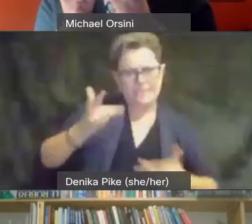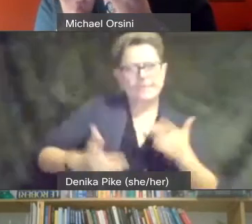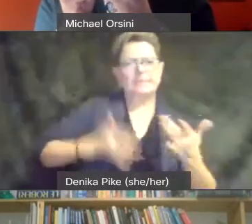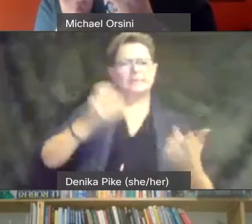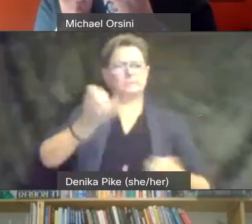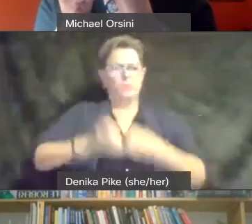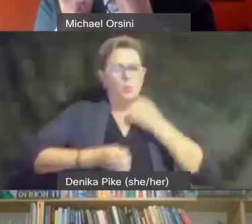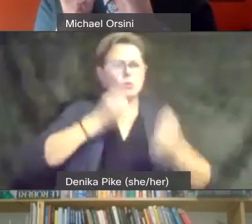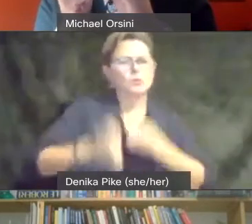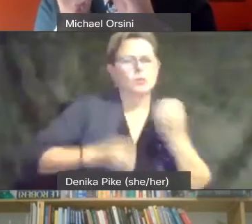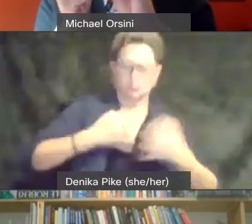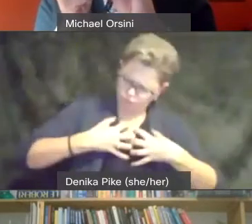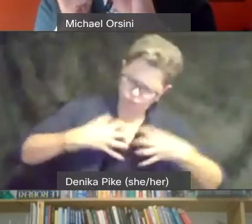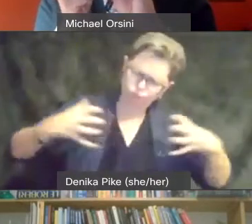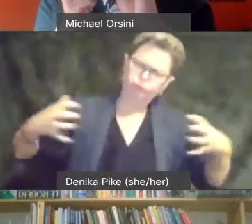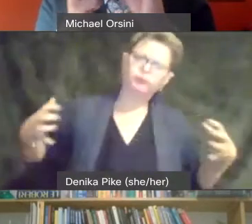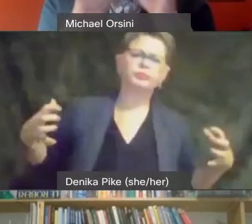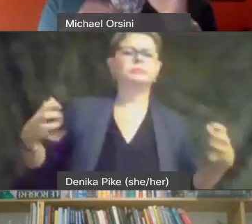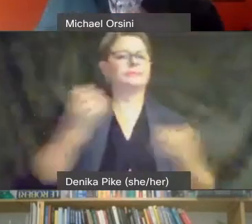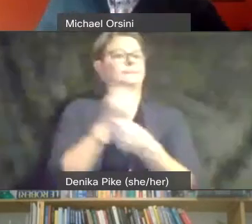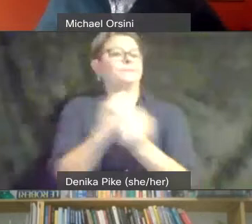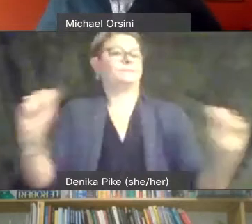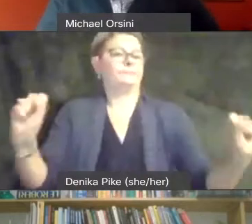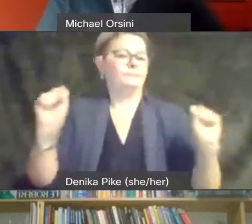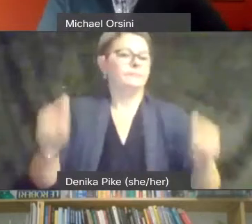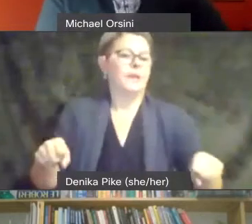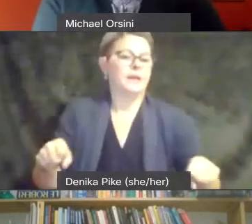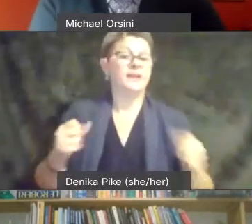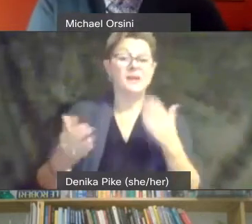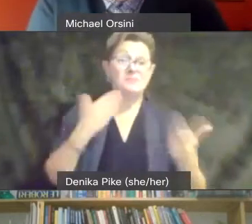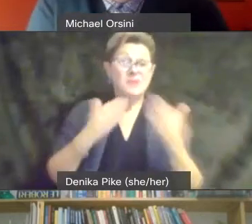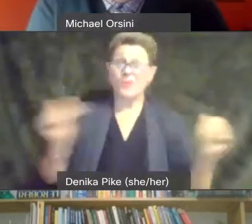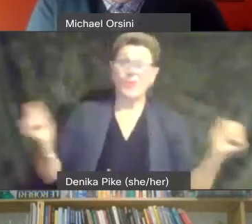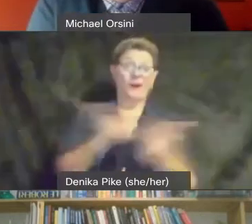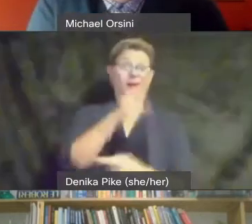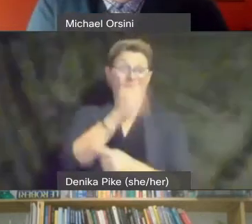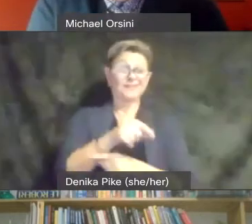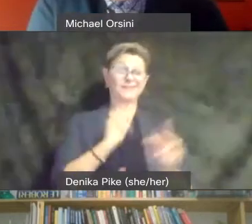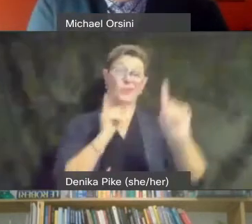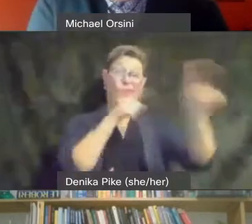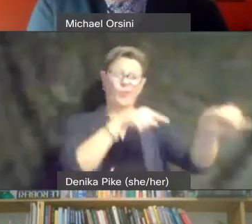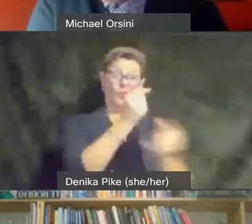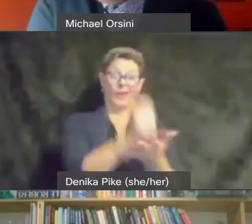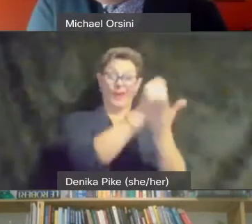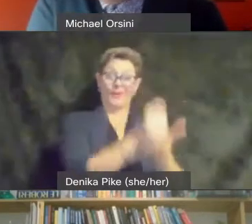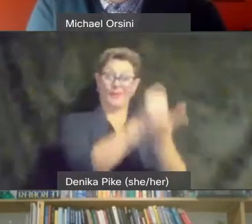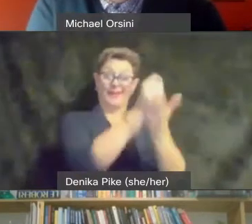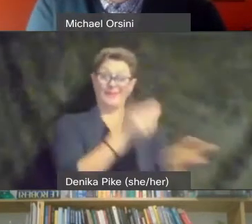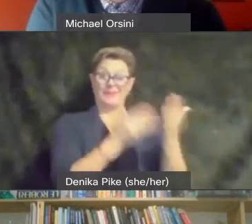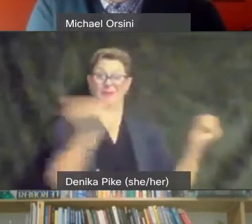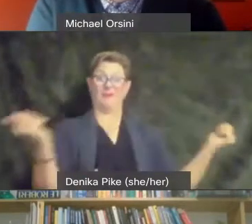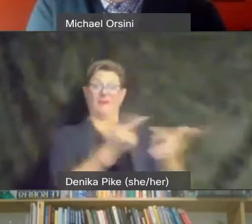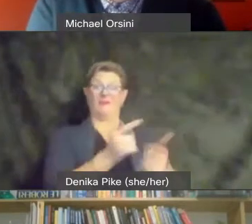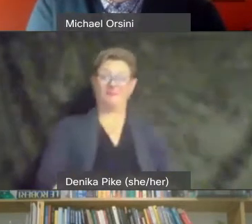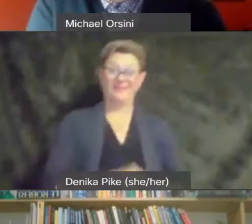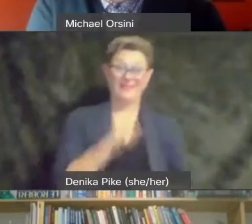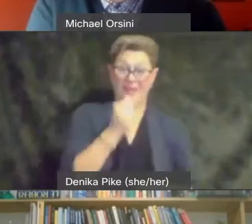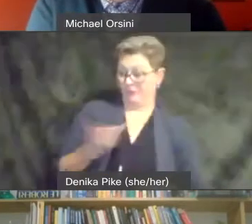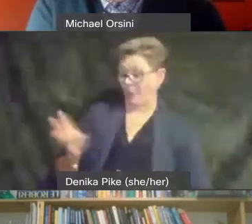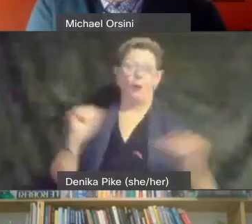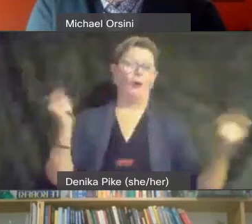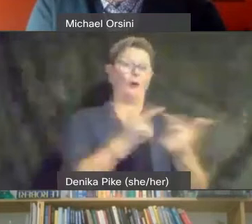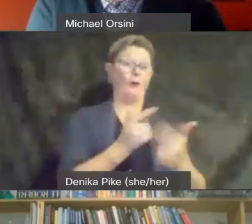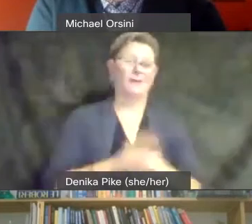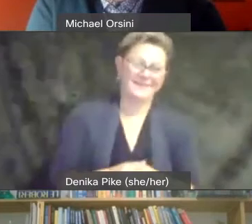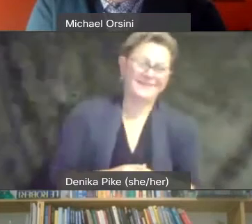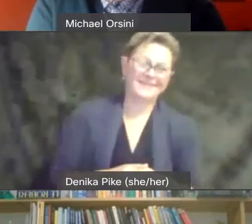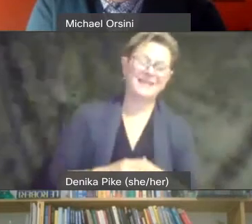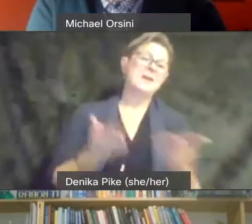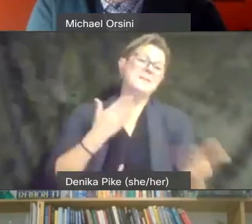Recognize that that maybe more than like, maybe everyone needs to be in therapy, right? It's a few of us or not just, you know, this will be something that maybe we actually will put more effort into.